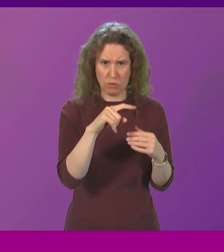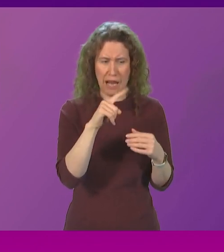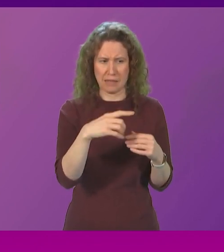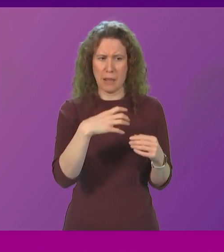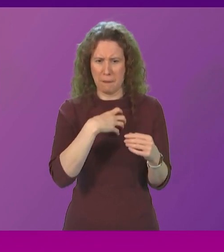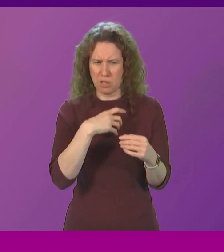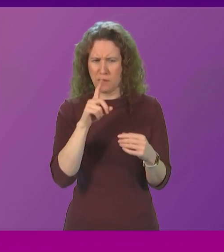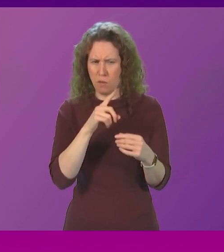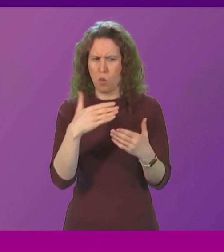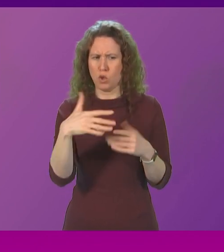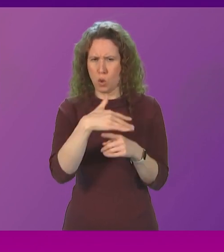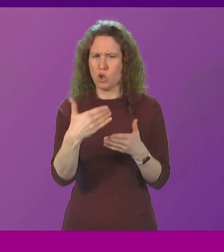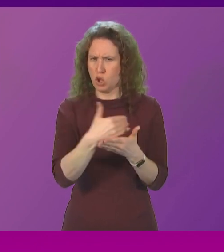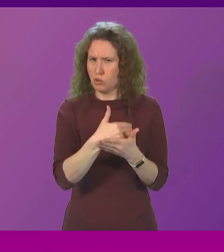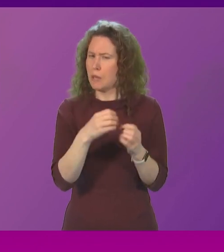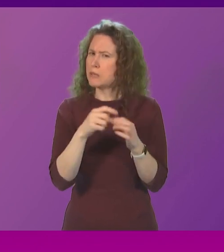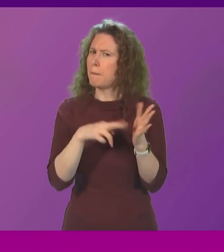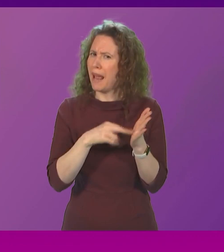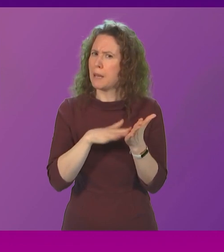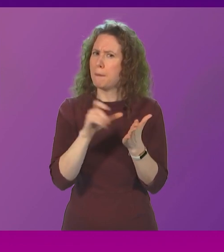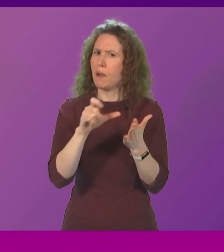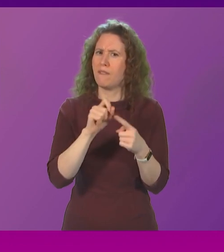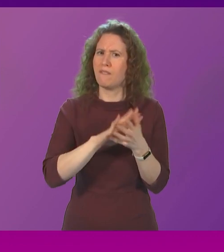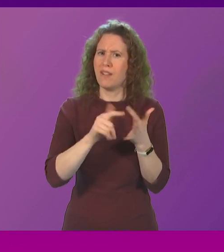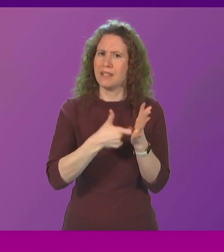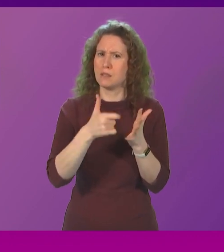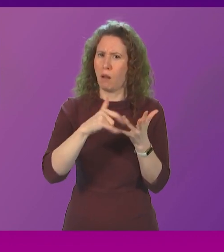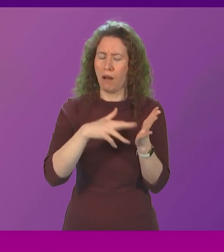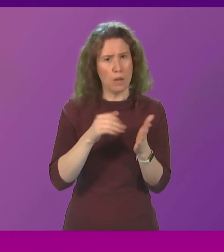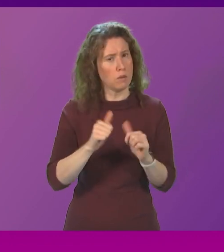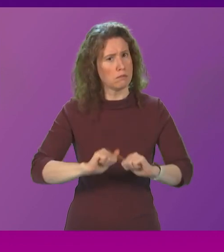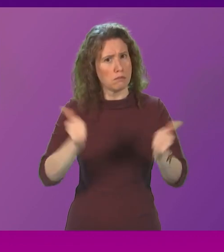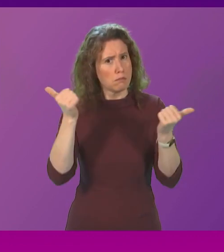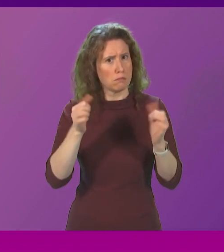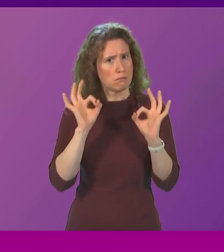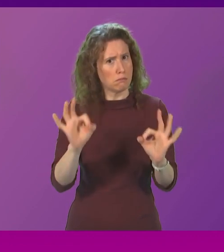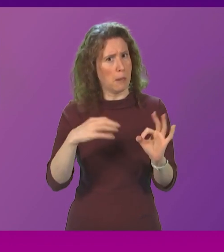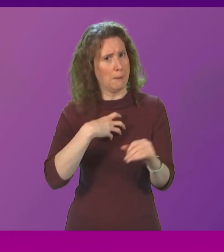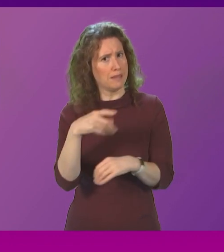social security. Ben Macpherson was an extremely efficient and credible minister.